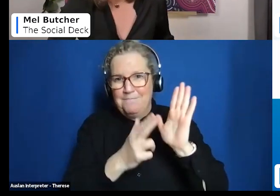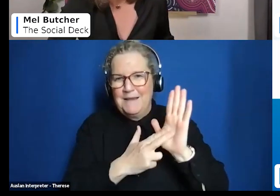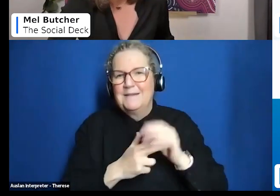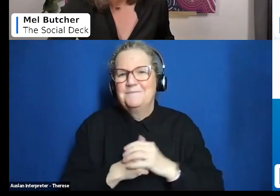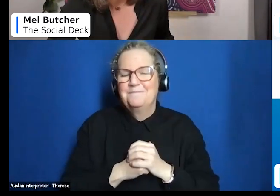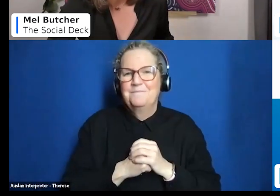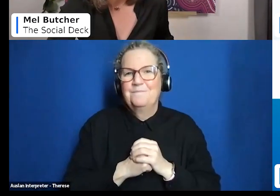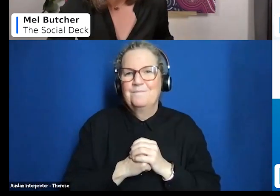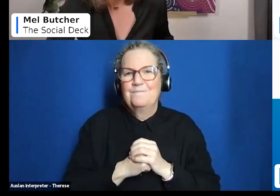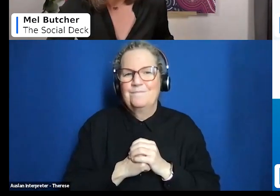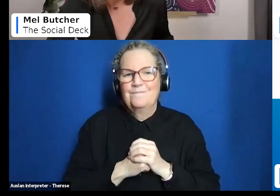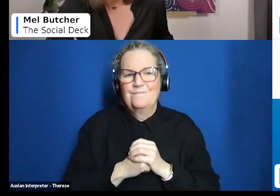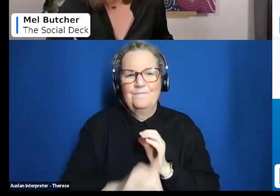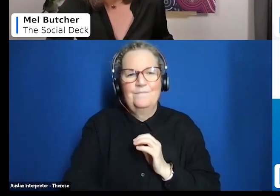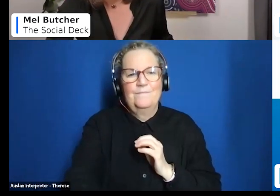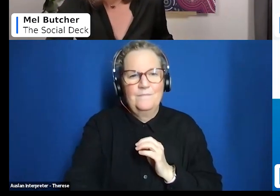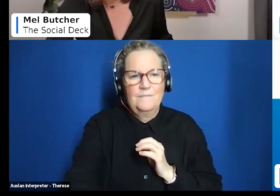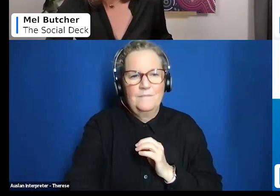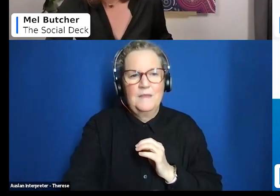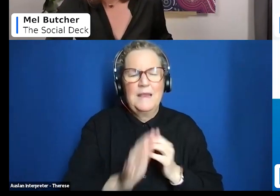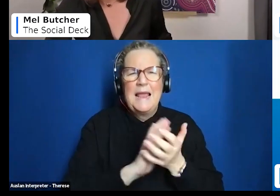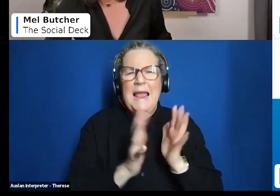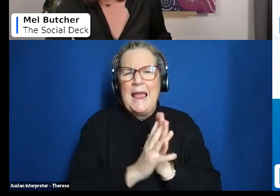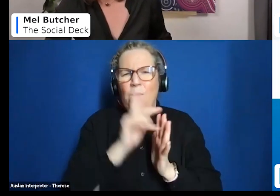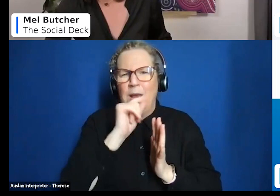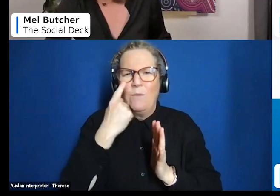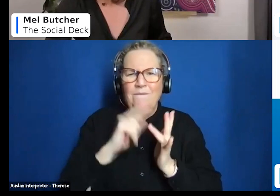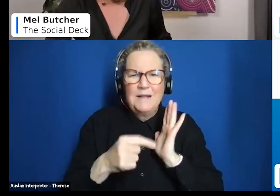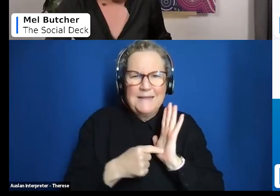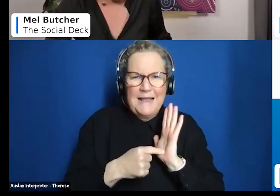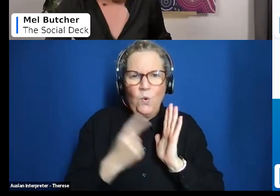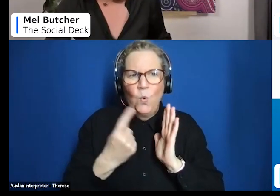which is how can we find out who's been involved in the pilot